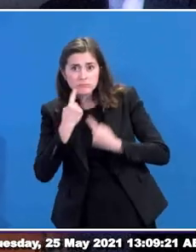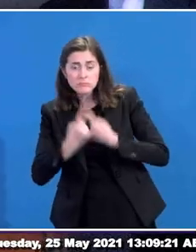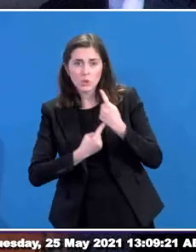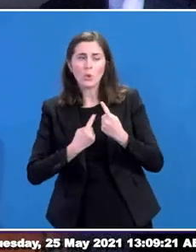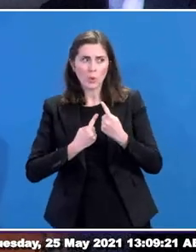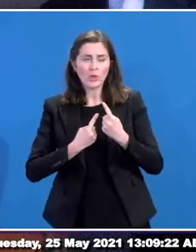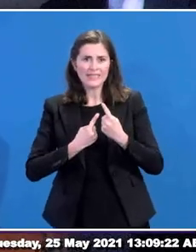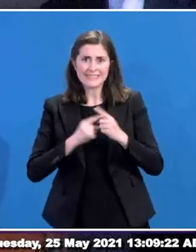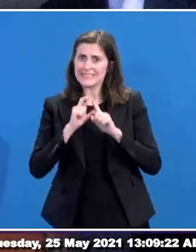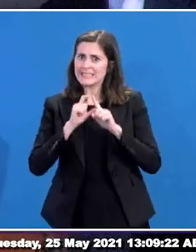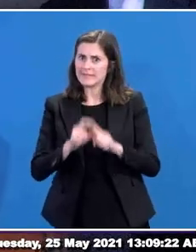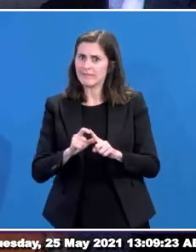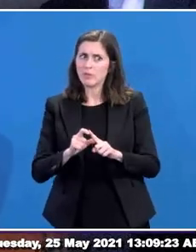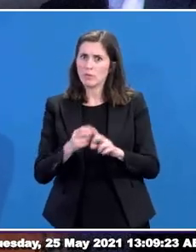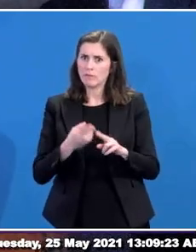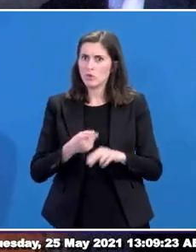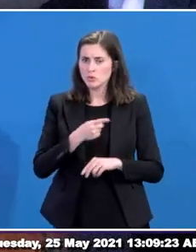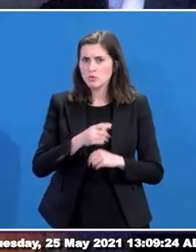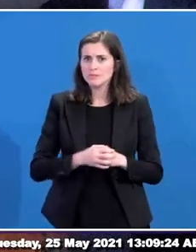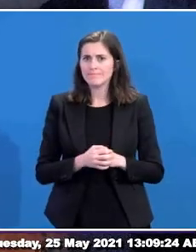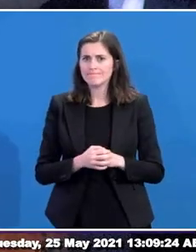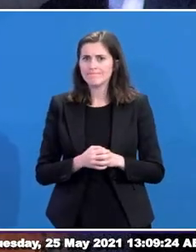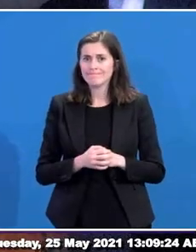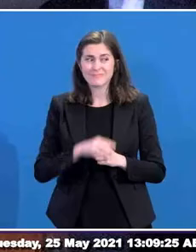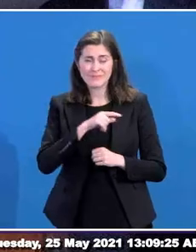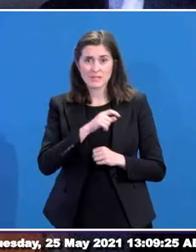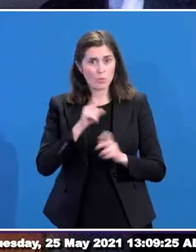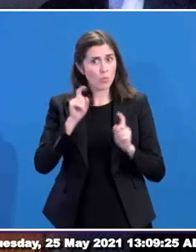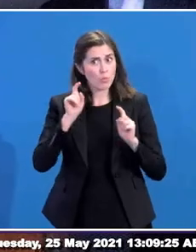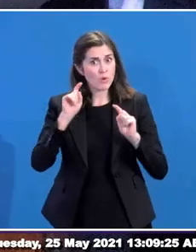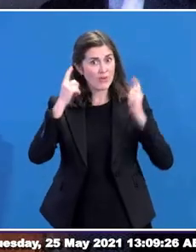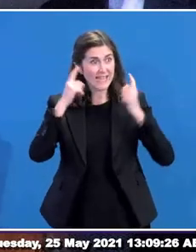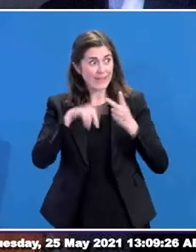And that you remain concerned that speaking about what's happened to